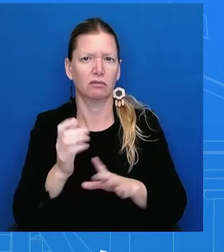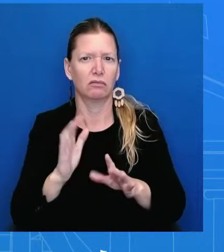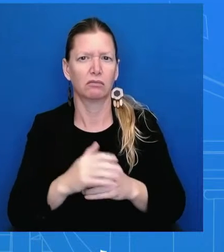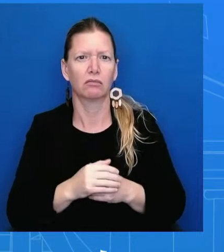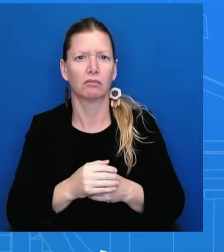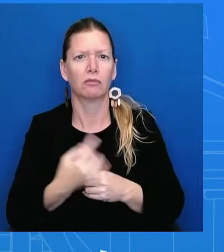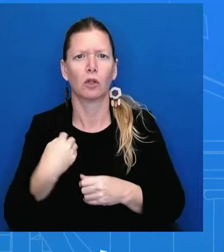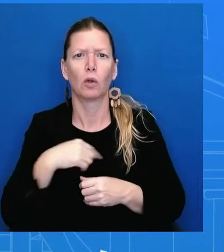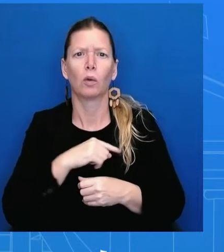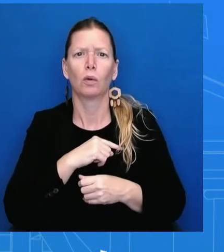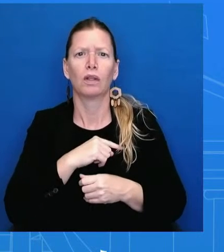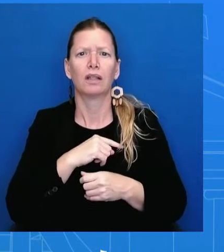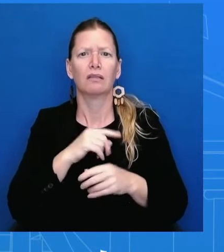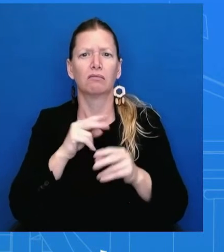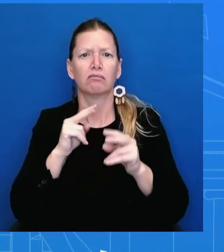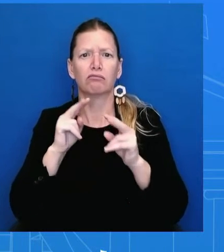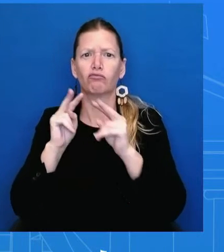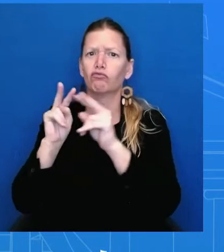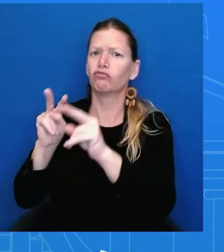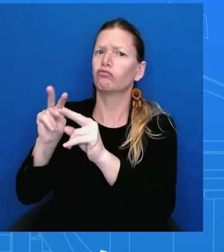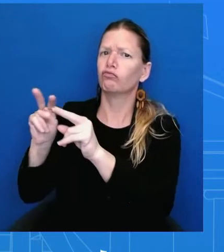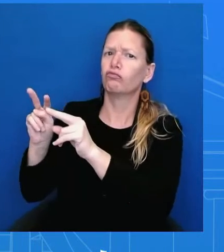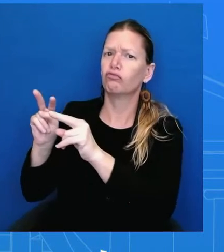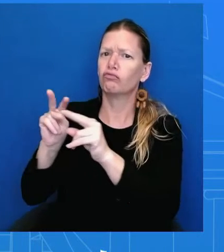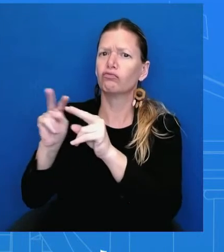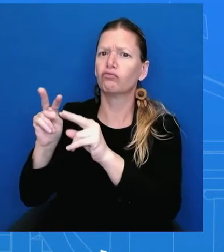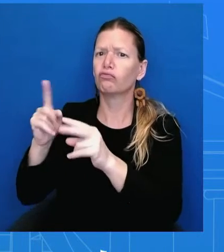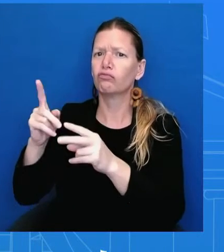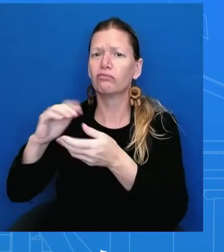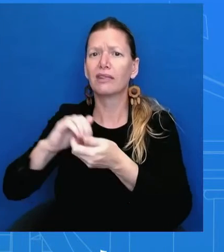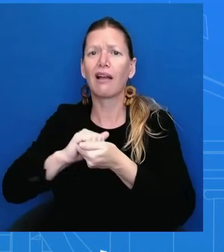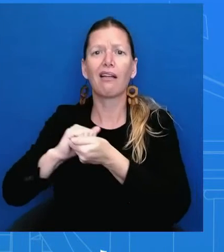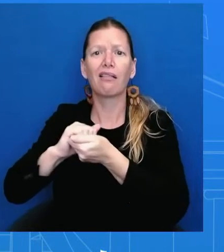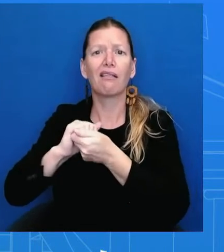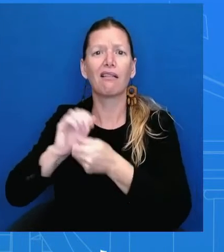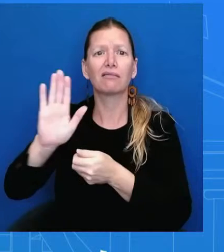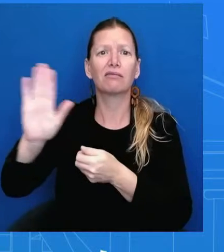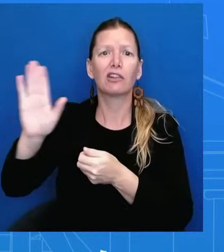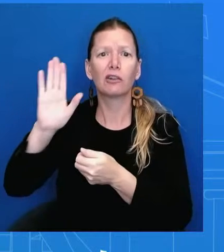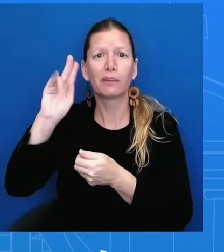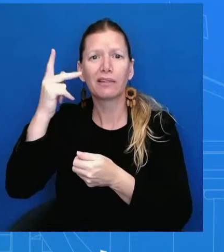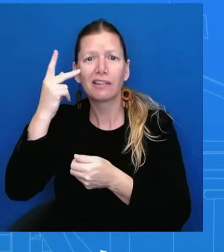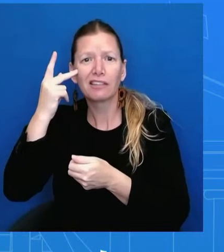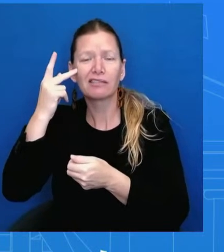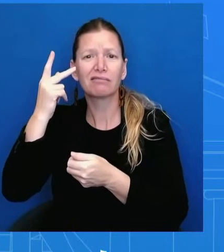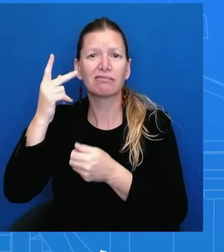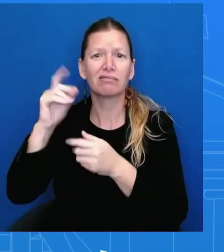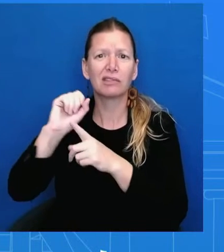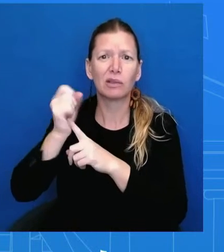of course, like we did with the UK and with France over the weekend, and we have no doubt that they're watching ours as well